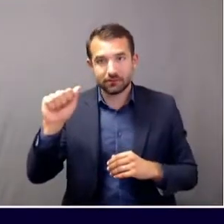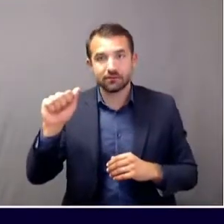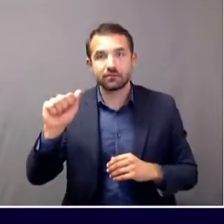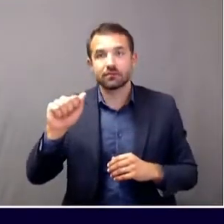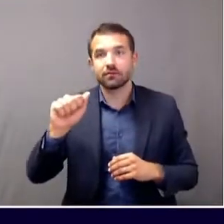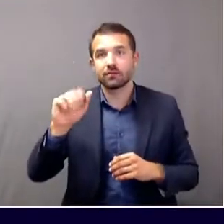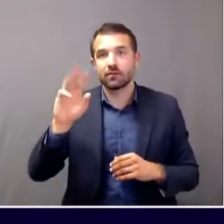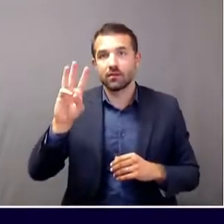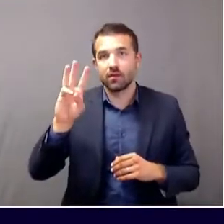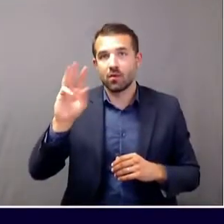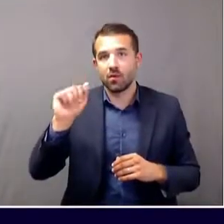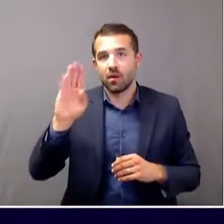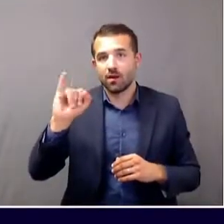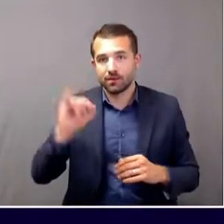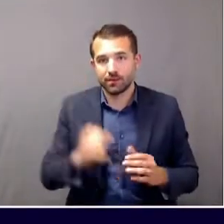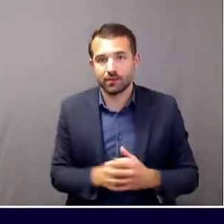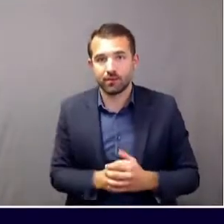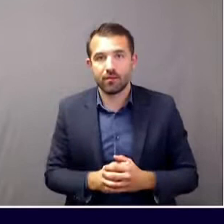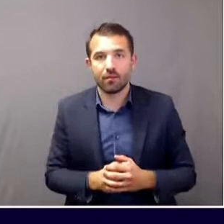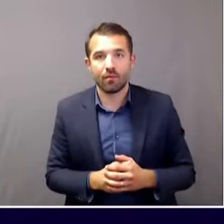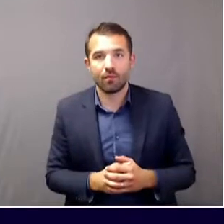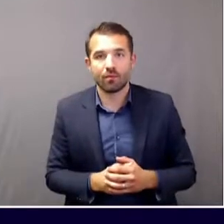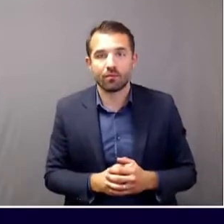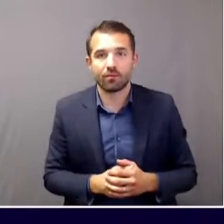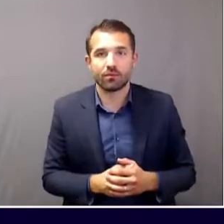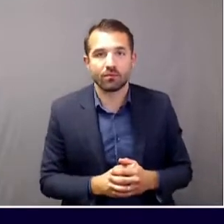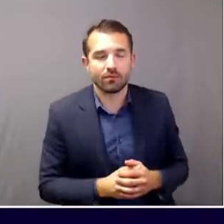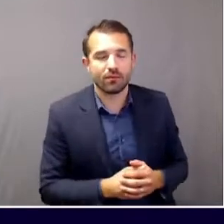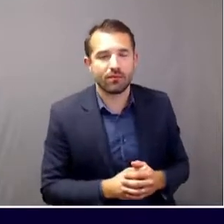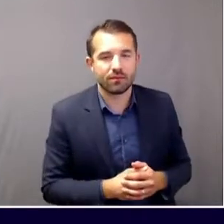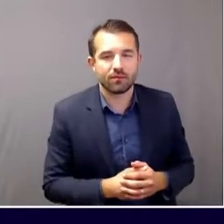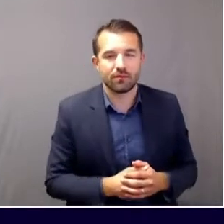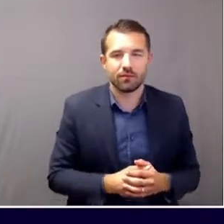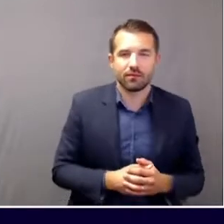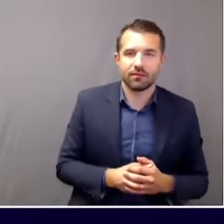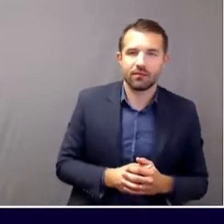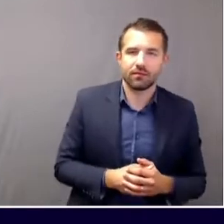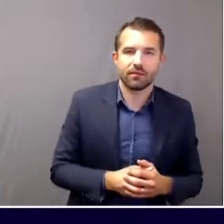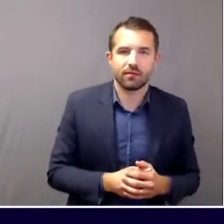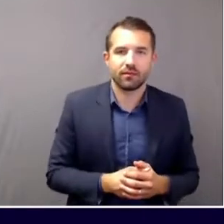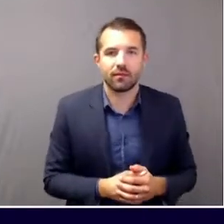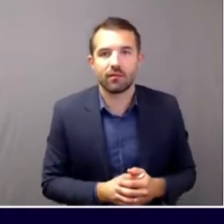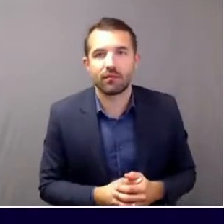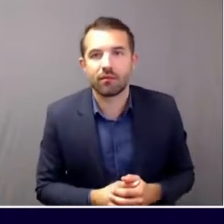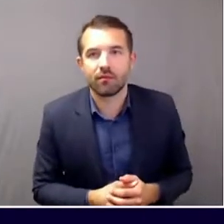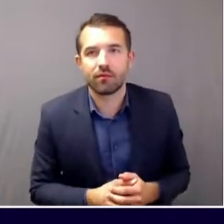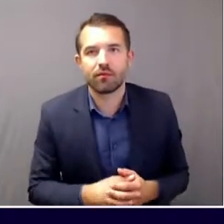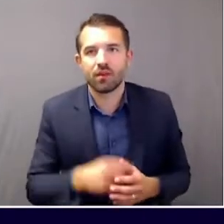insiders and you know we talk a little bit about